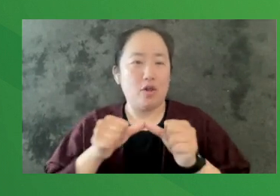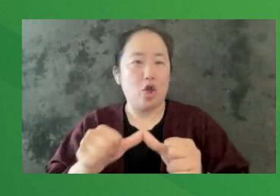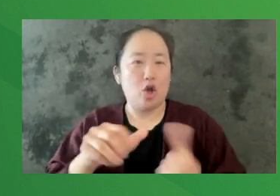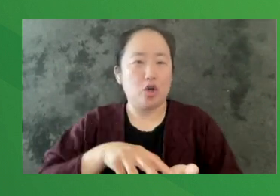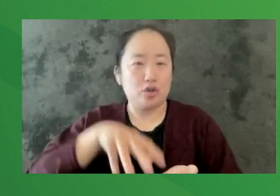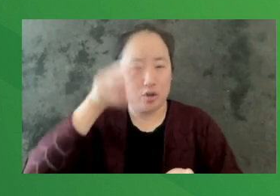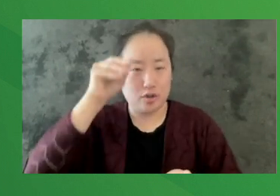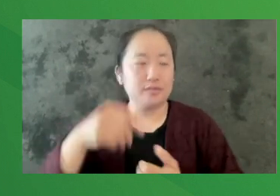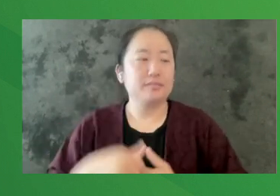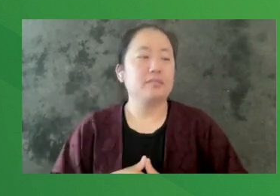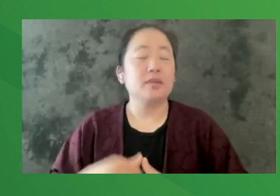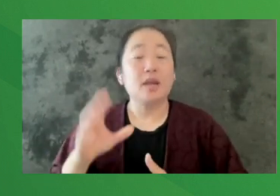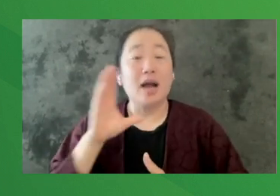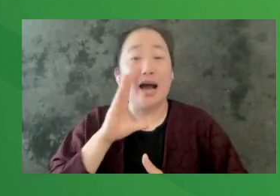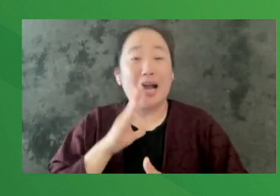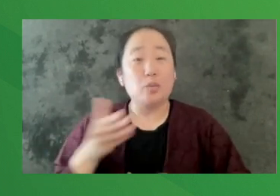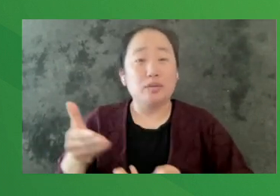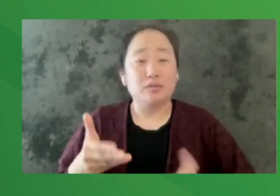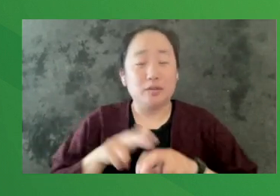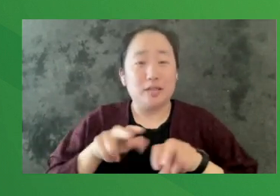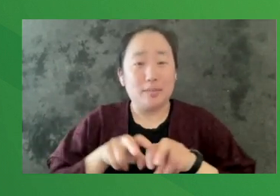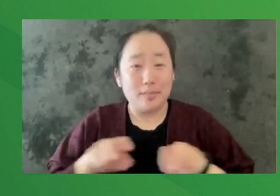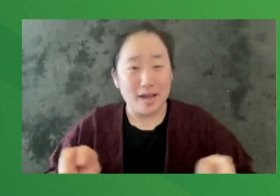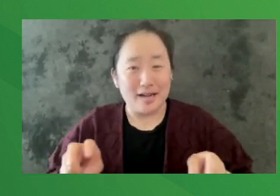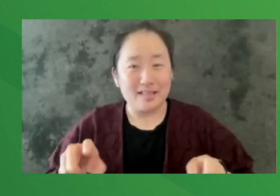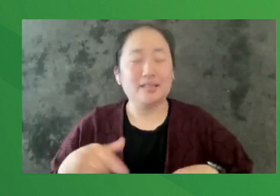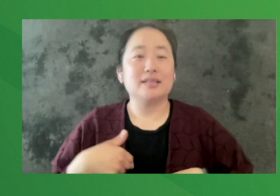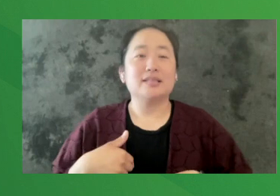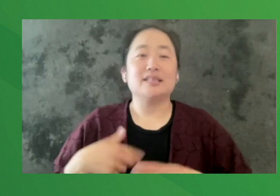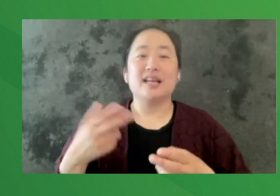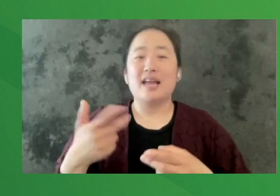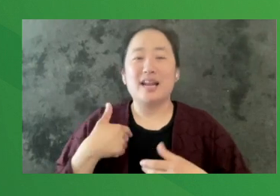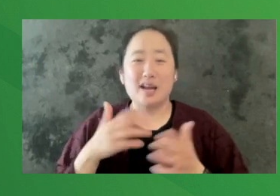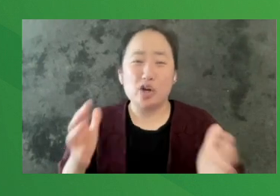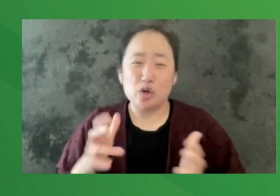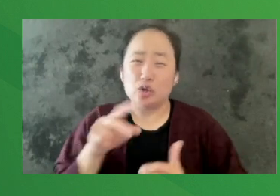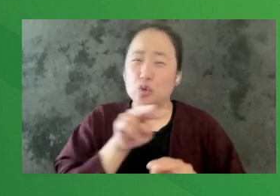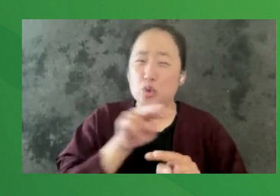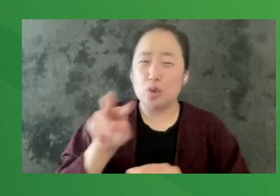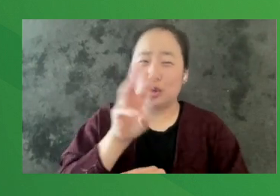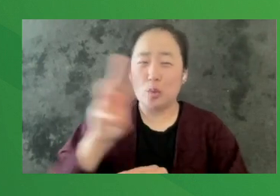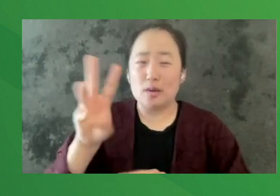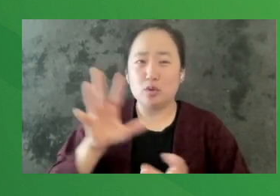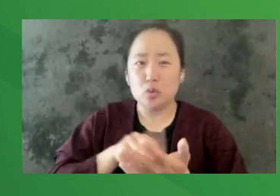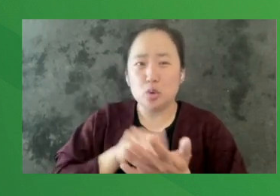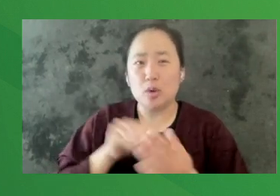to learn more details about each of them on the website. First up are our two representatives from